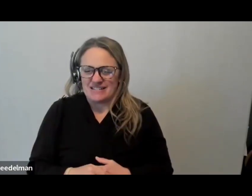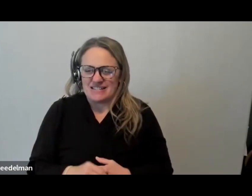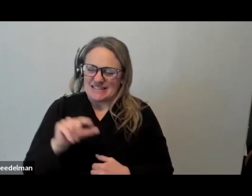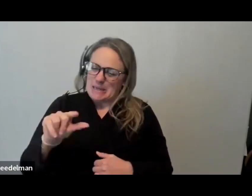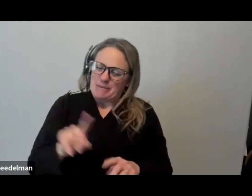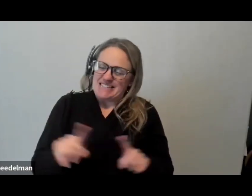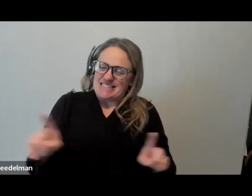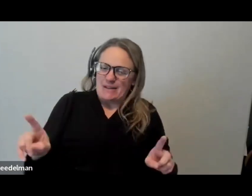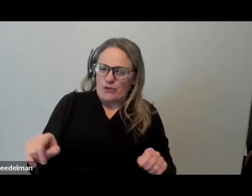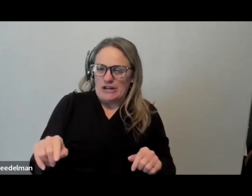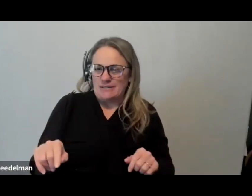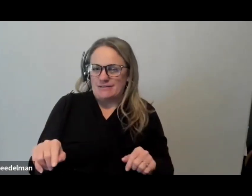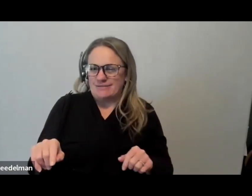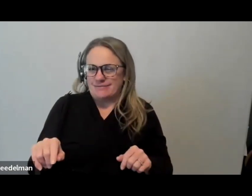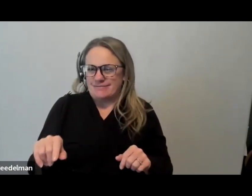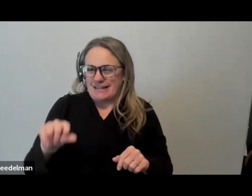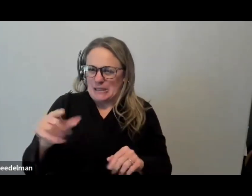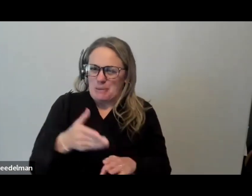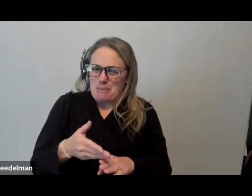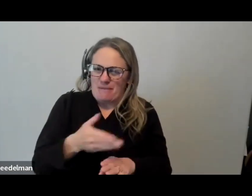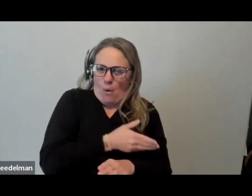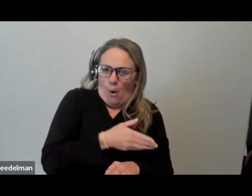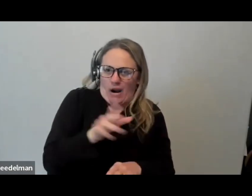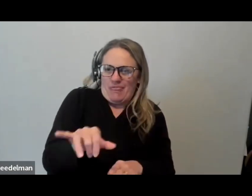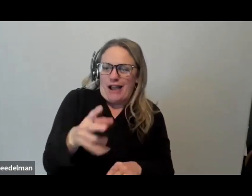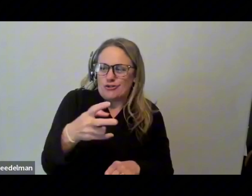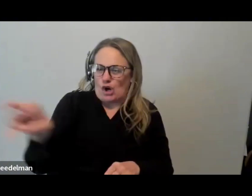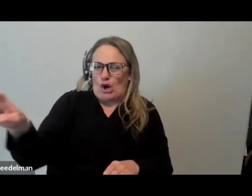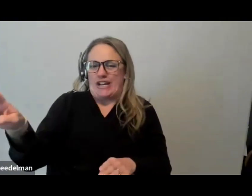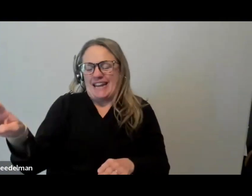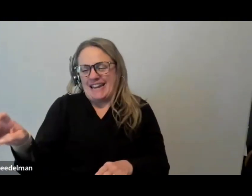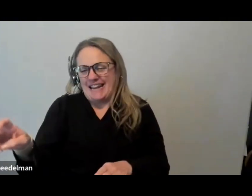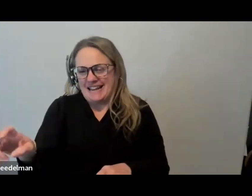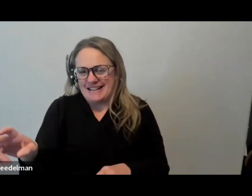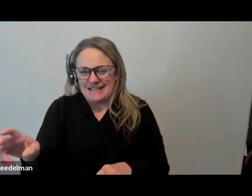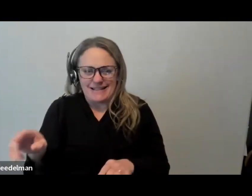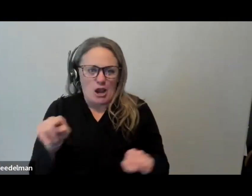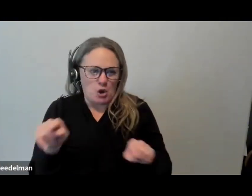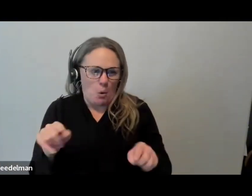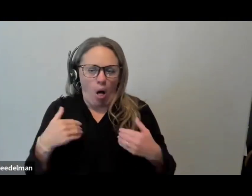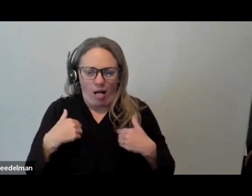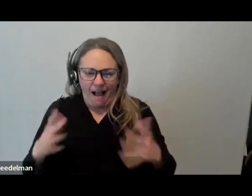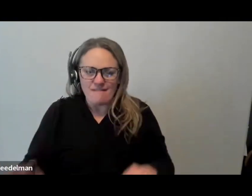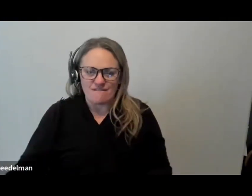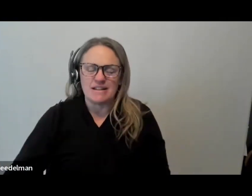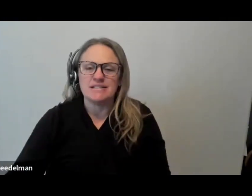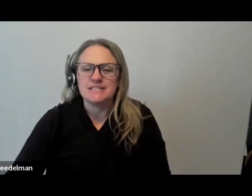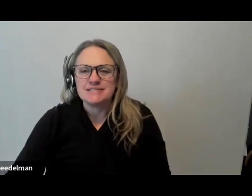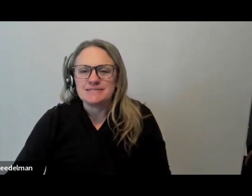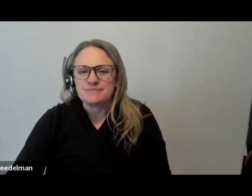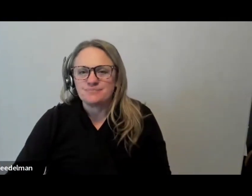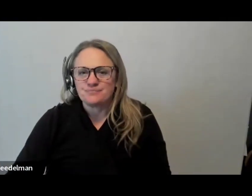that journey that we would love to see that maturity of an accessibility practice go through but provides its own challenge